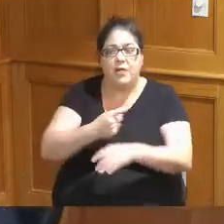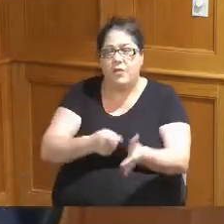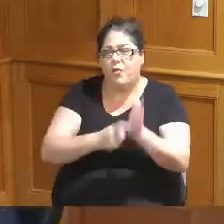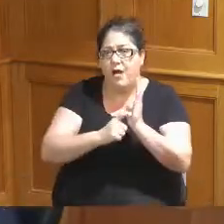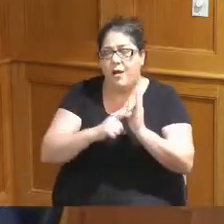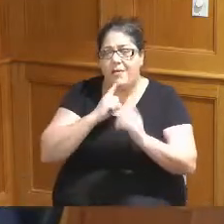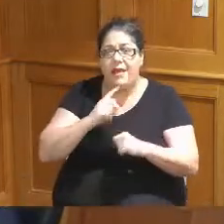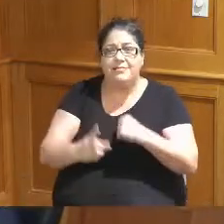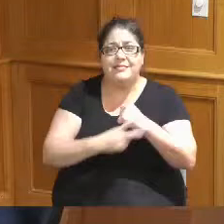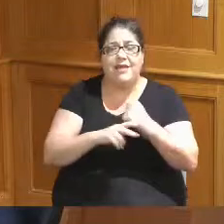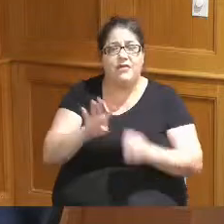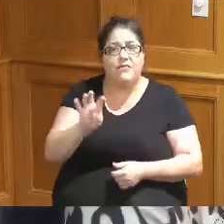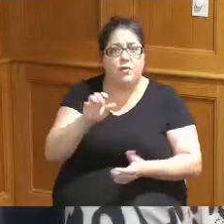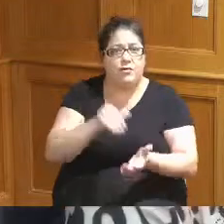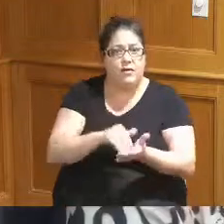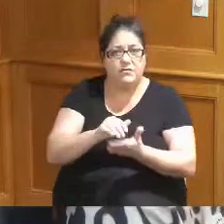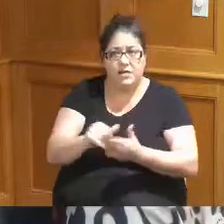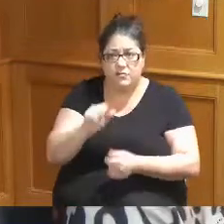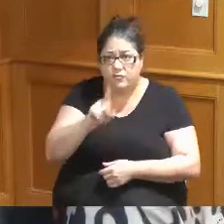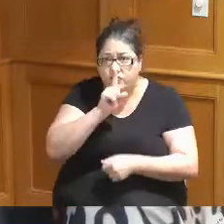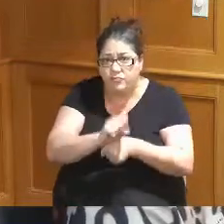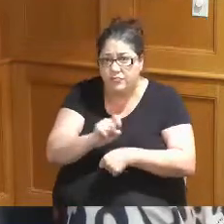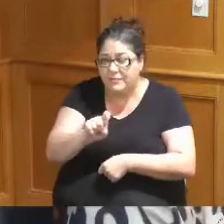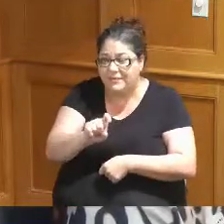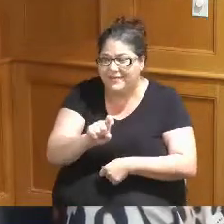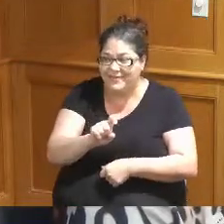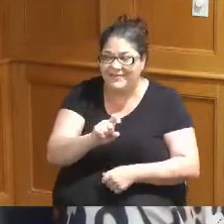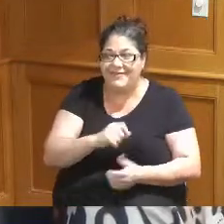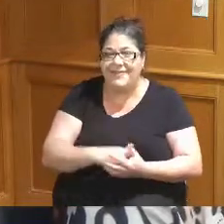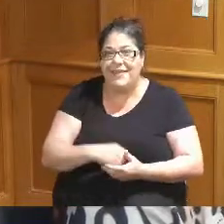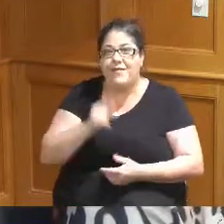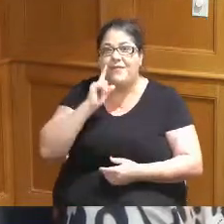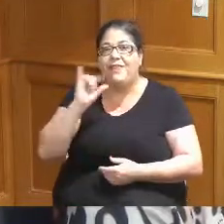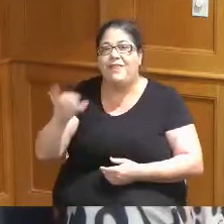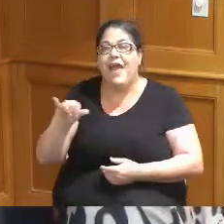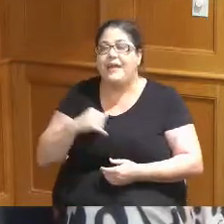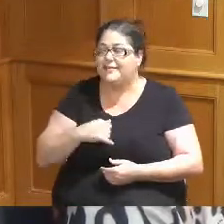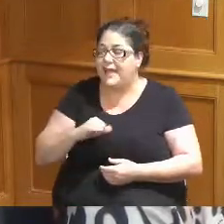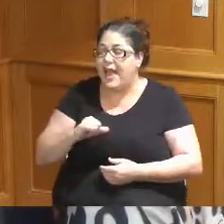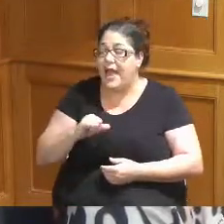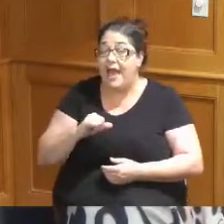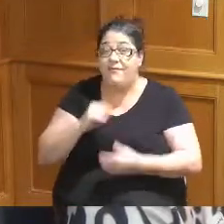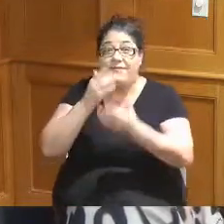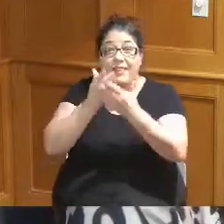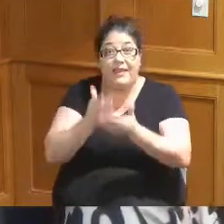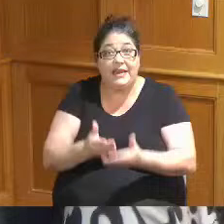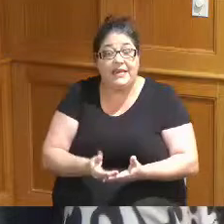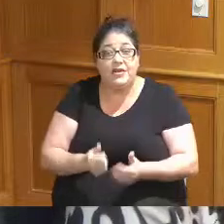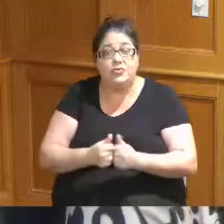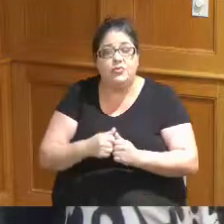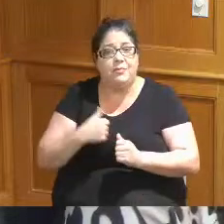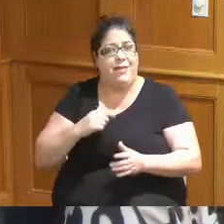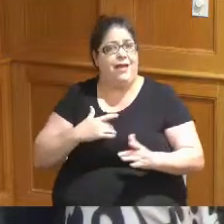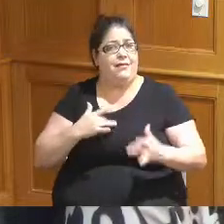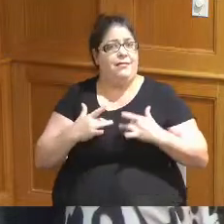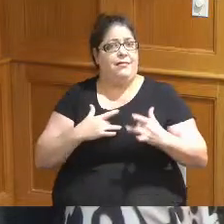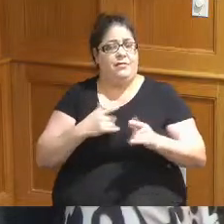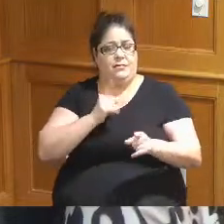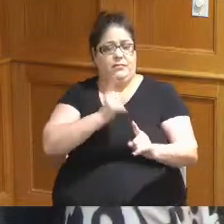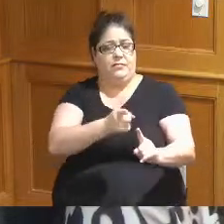savings of four hundred thousand dollars is that validity mainly my concern is the 60-day Wendell